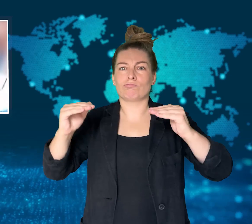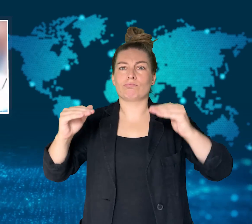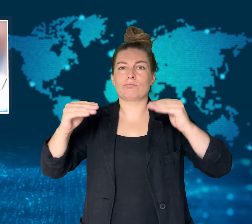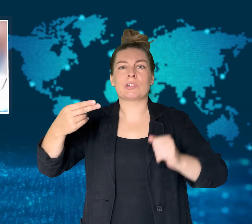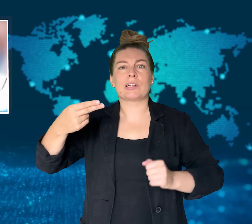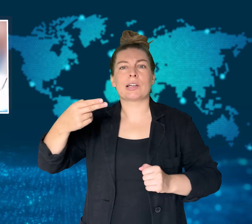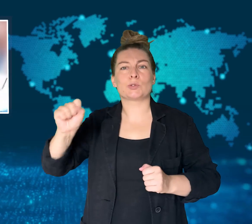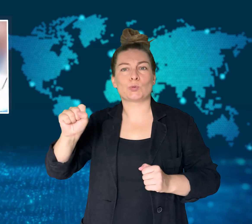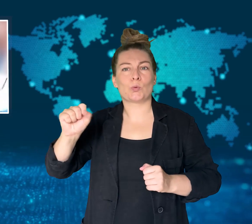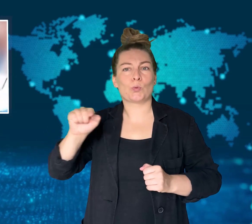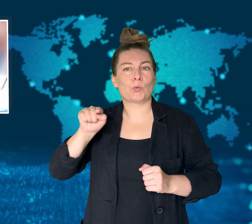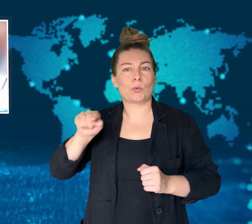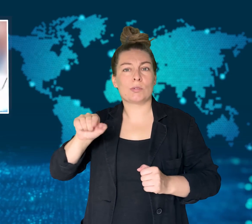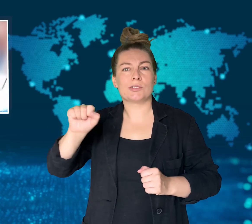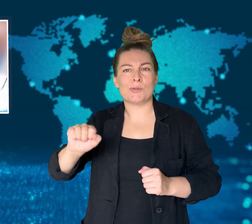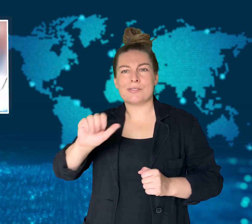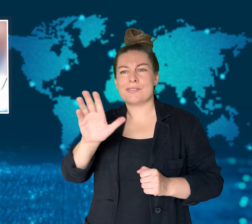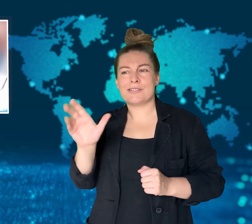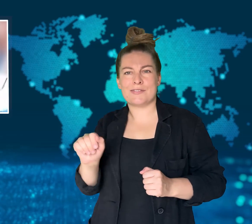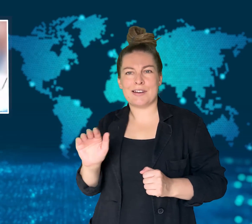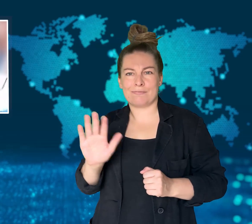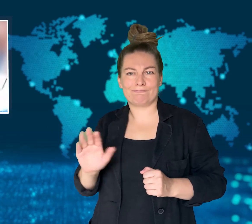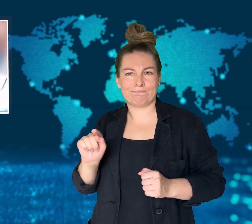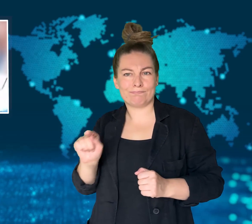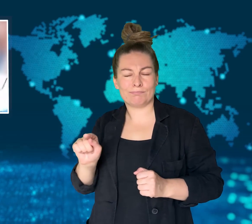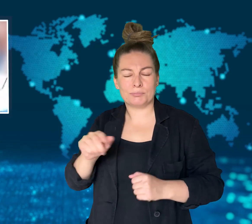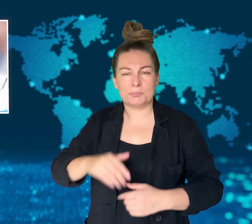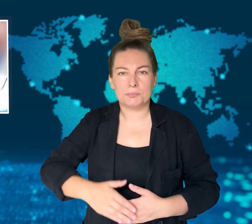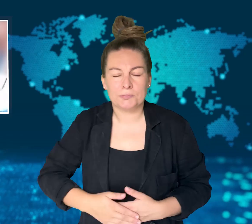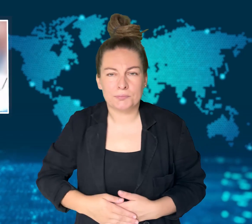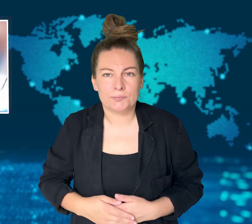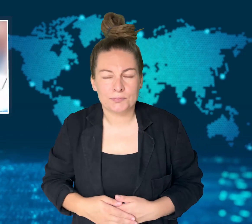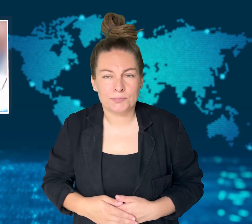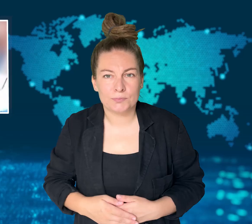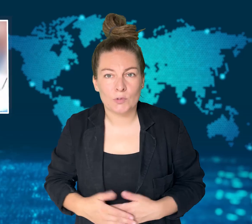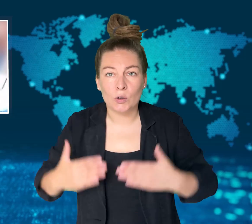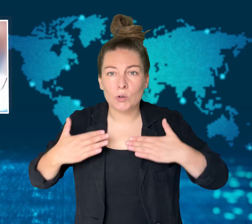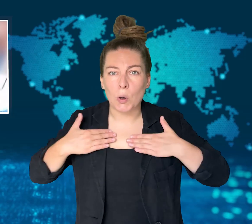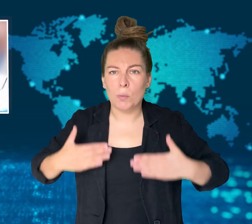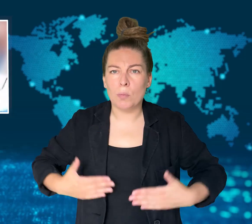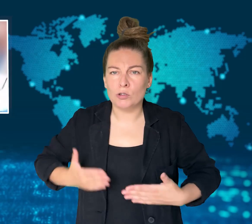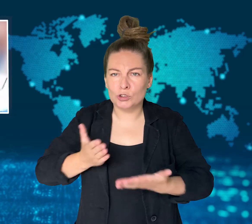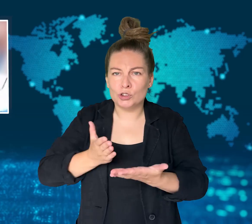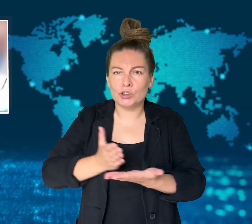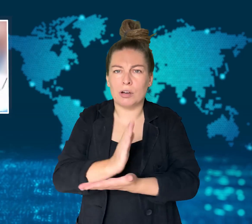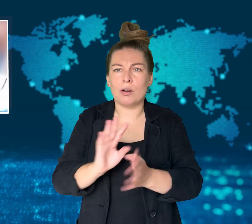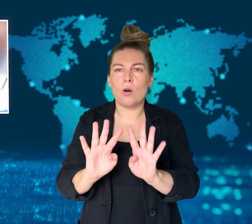The South African Human Rights Commission (SAHRC) said it has